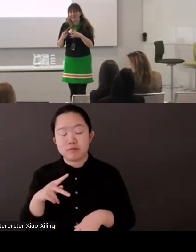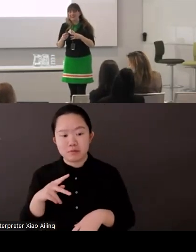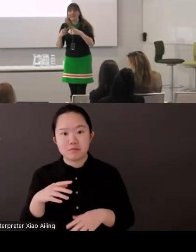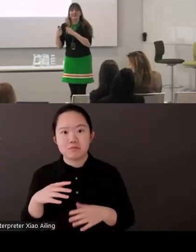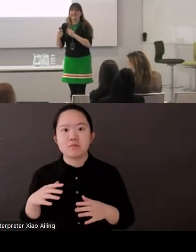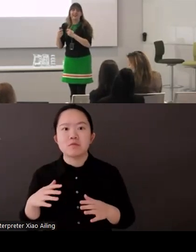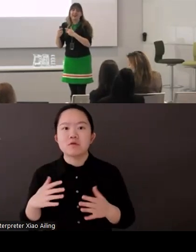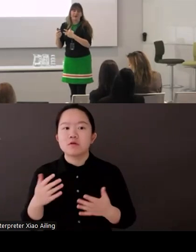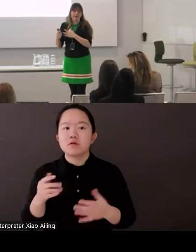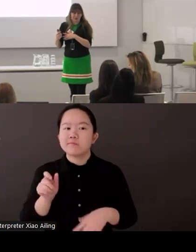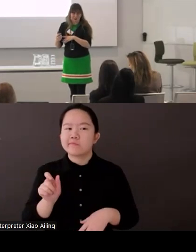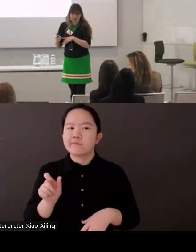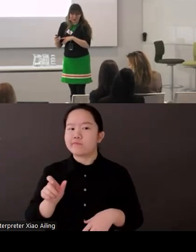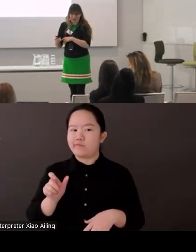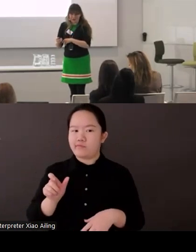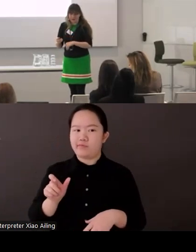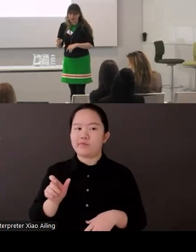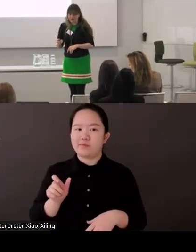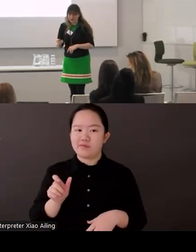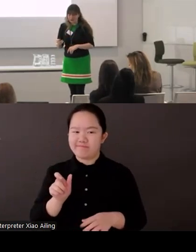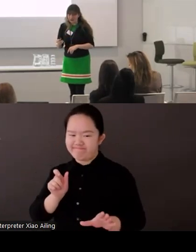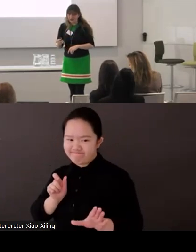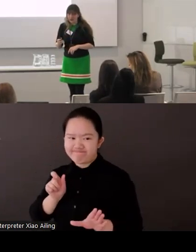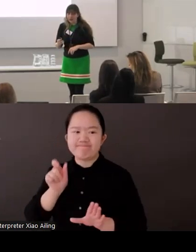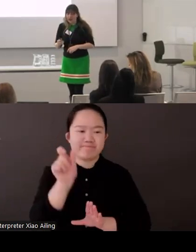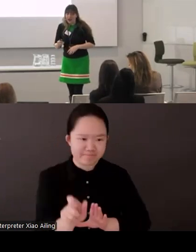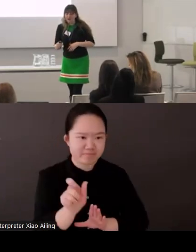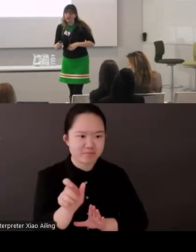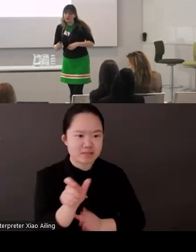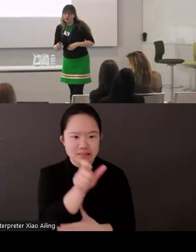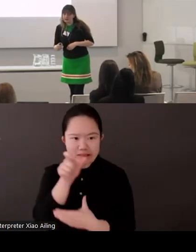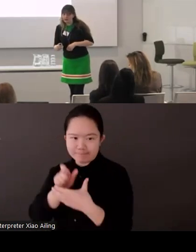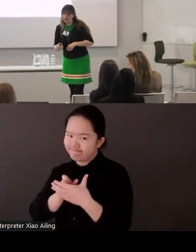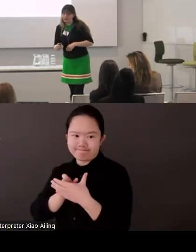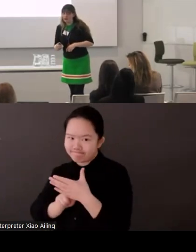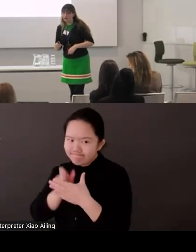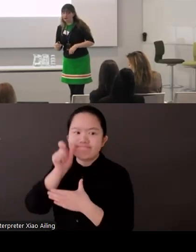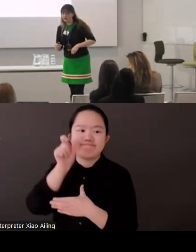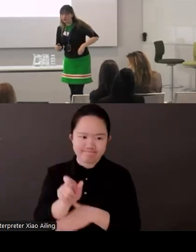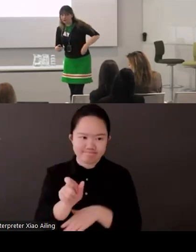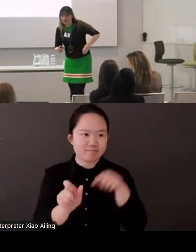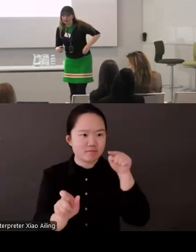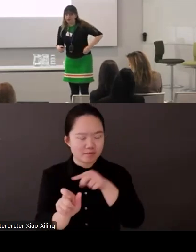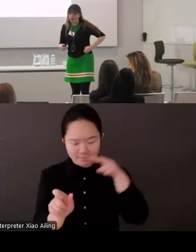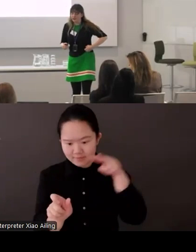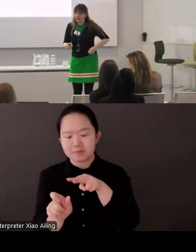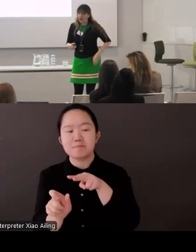take, take it out of this world ish. I remember the stairs. I remember you looking at me strangely.